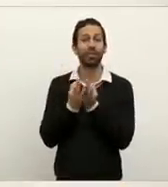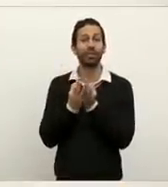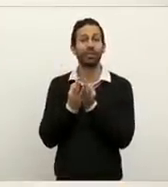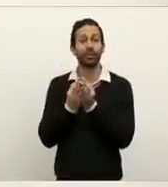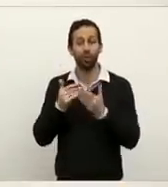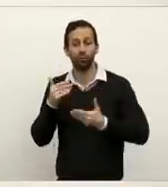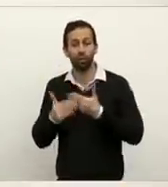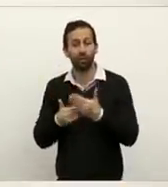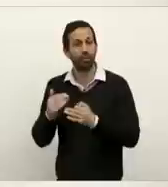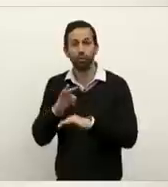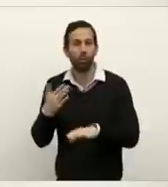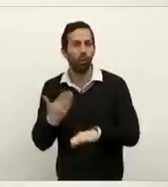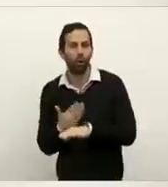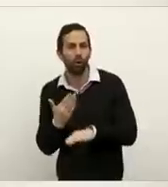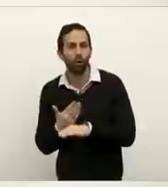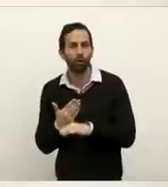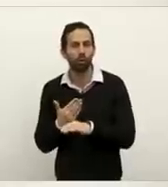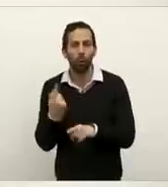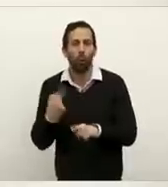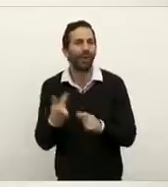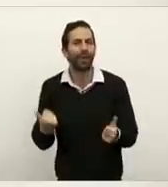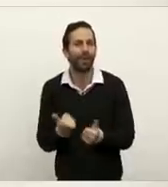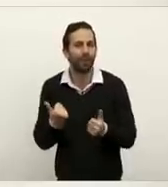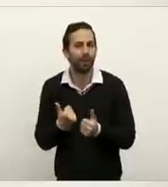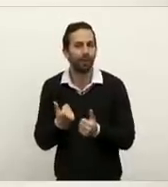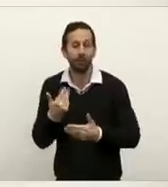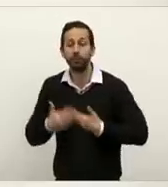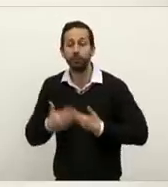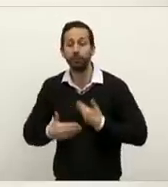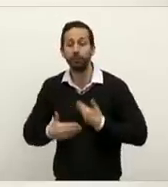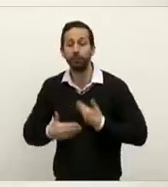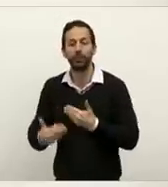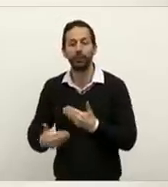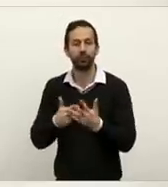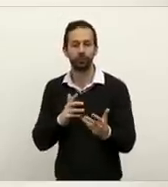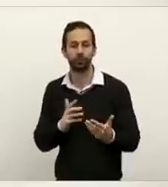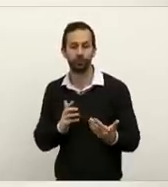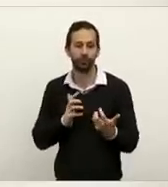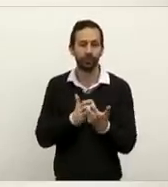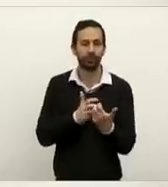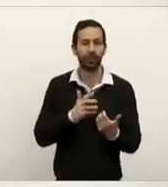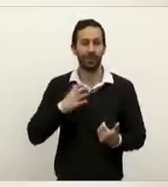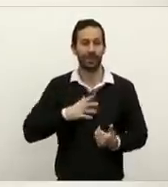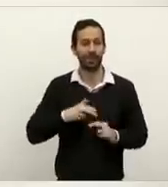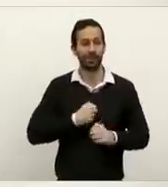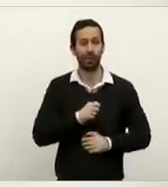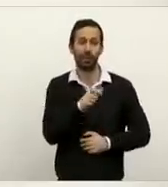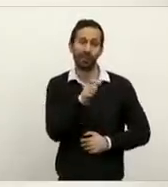hasn't worked quickly enough to meet the needs and expectation of our participants.